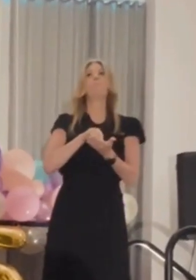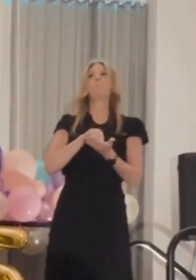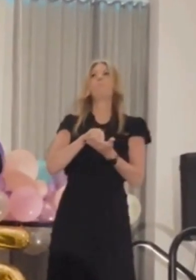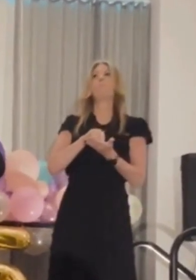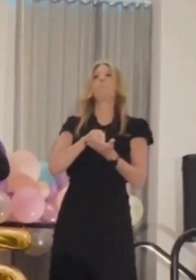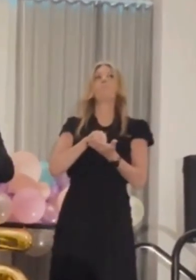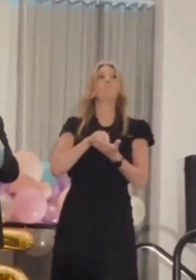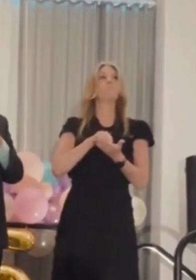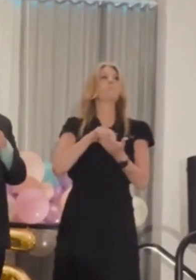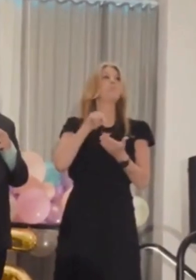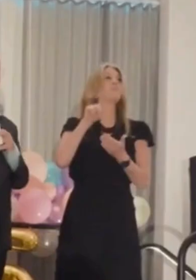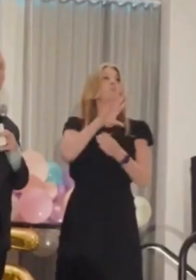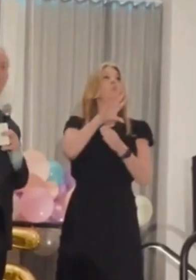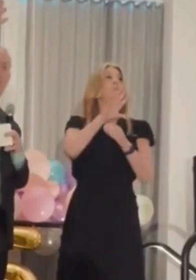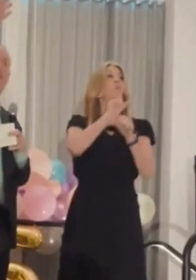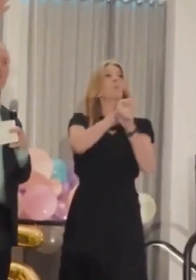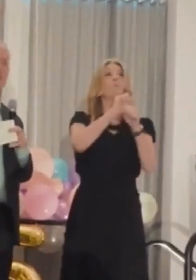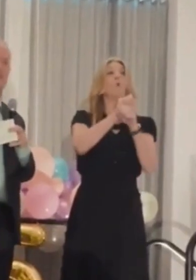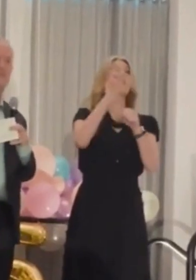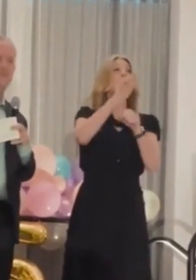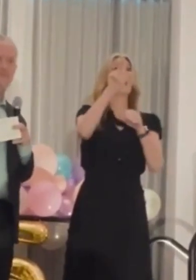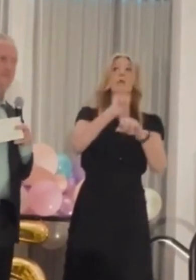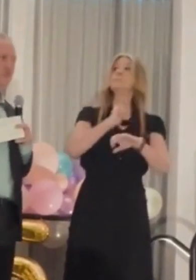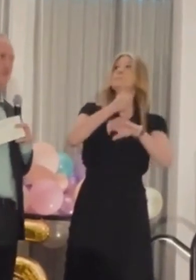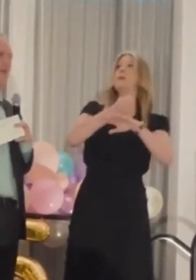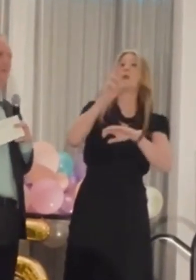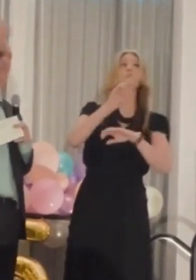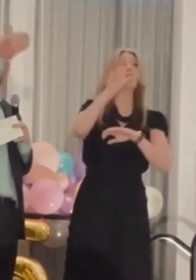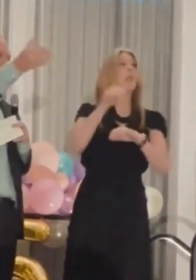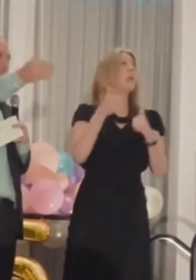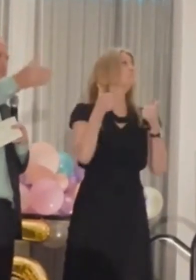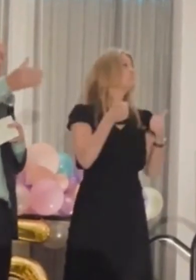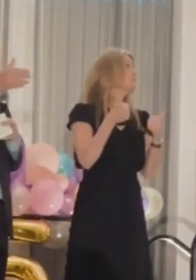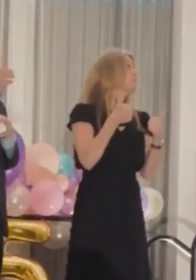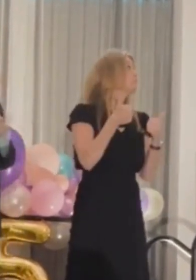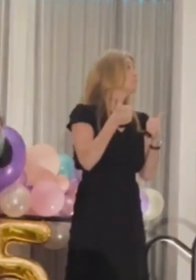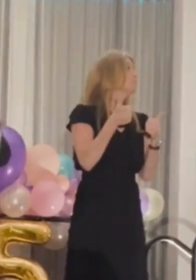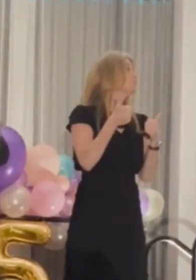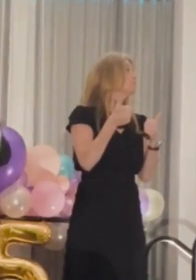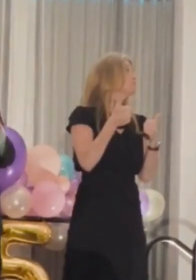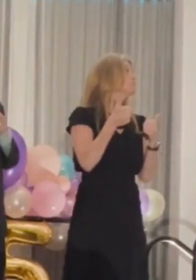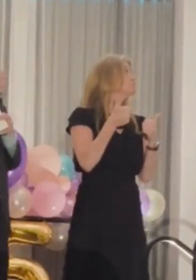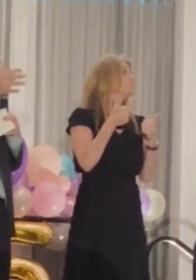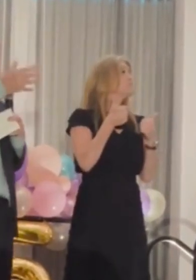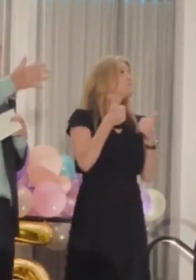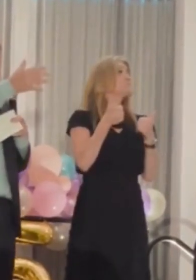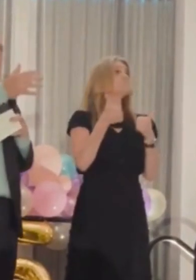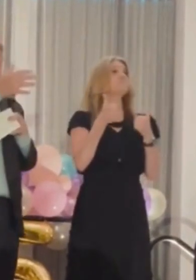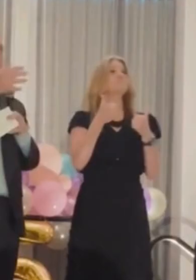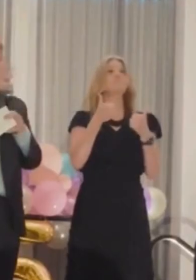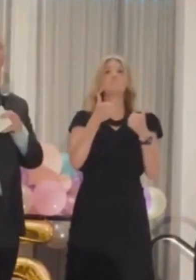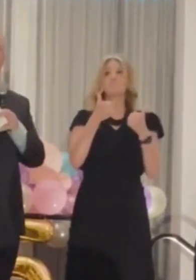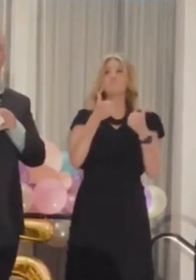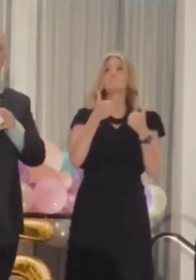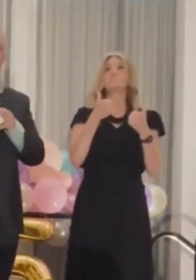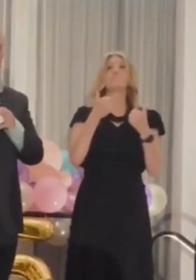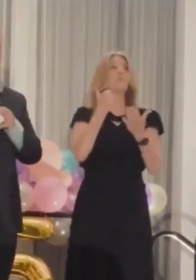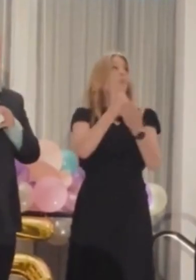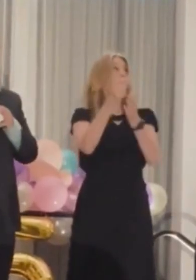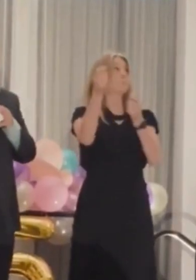So if you participated in the establishment, great. If you helped manage